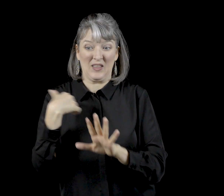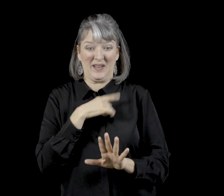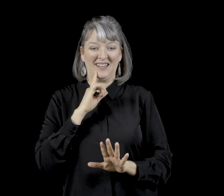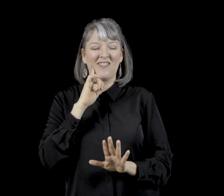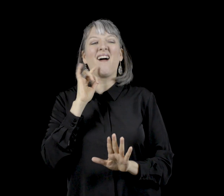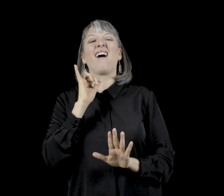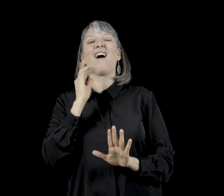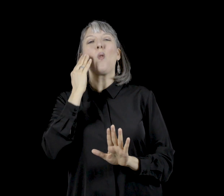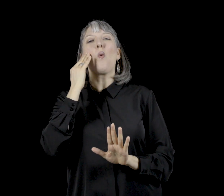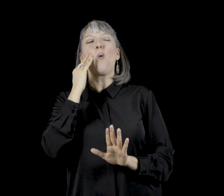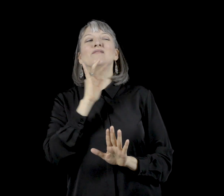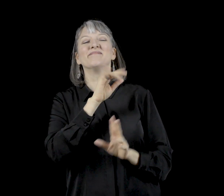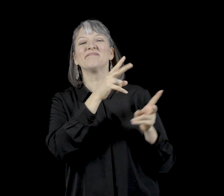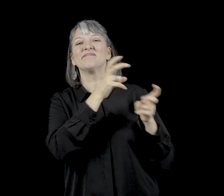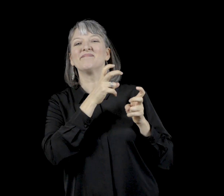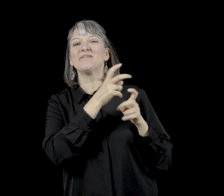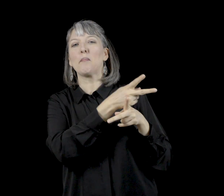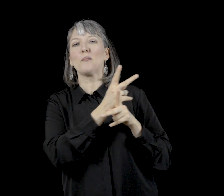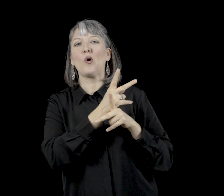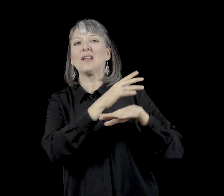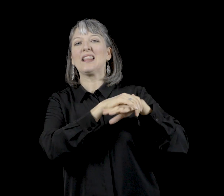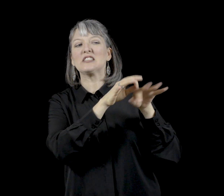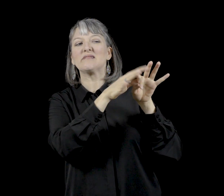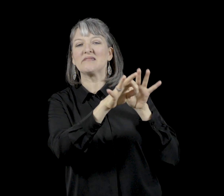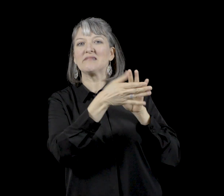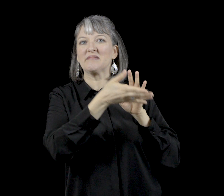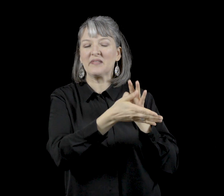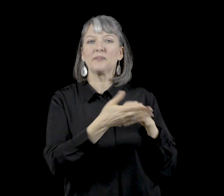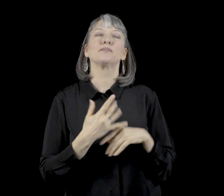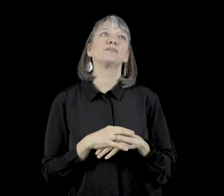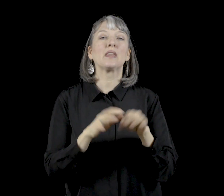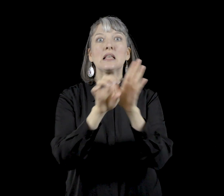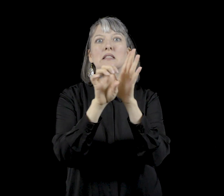This allows us deaf to recognize the switch from ASL to English making clear an English phrase is being used.